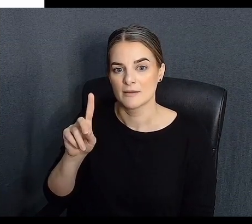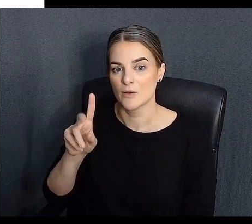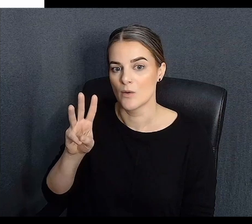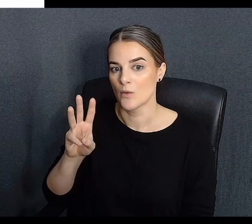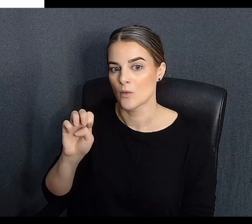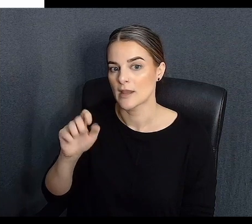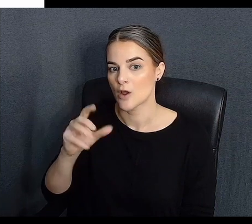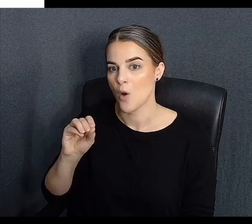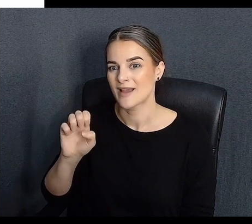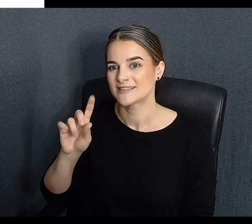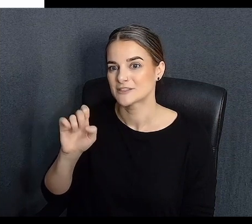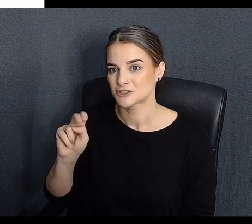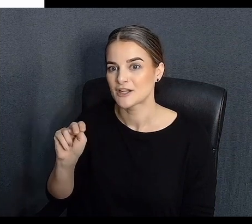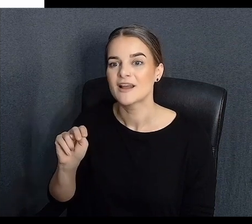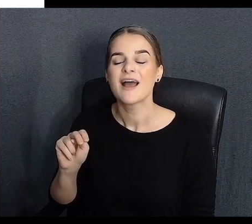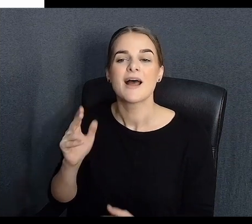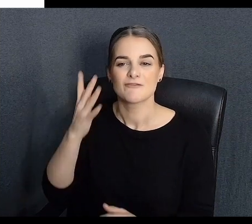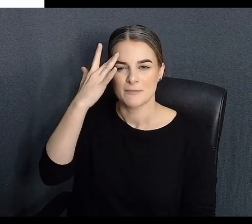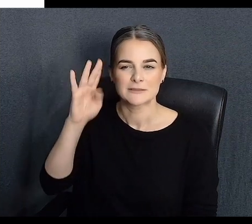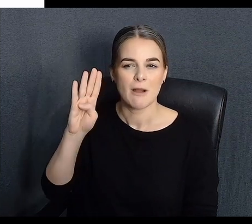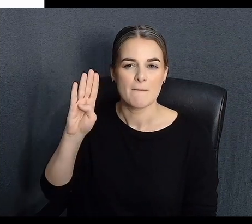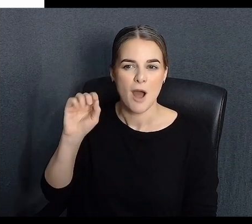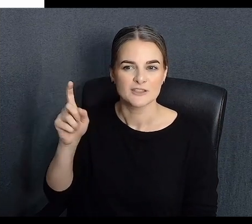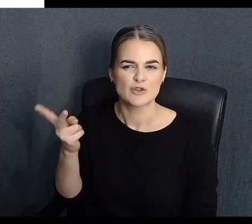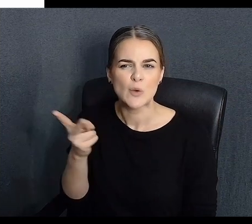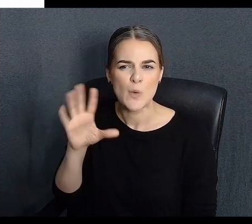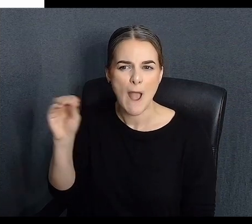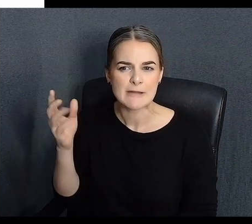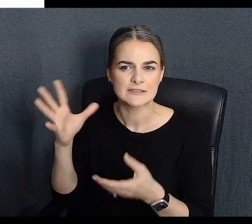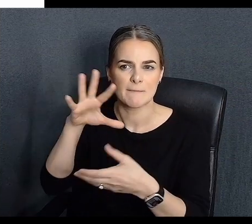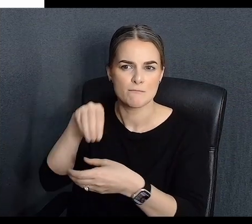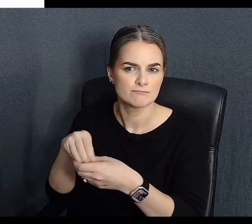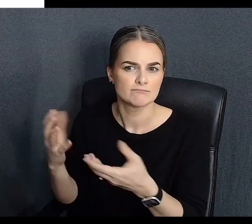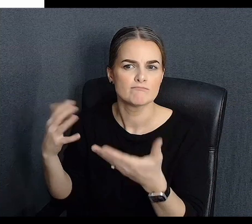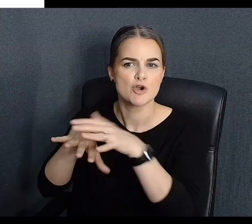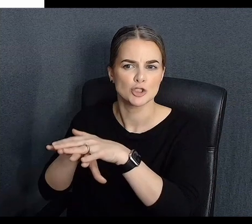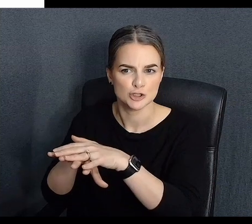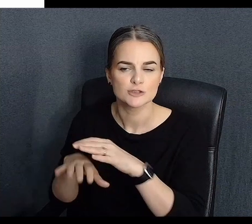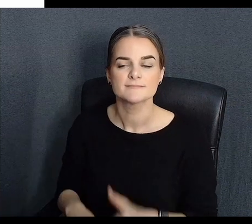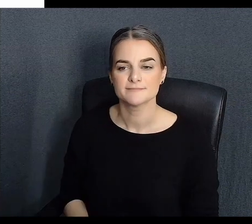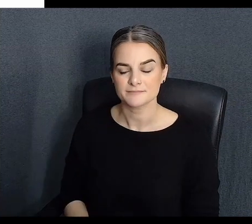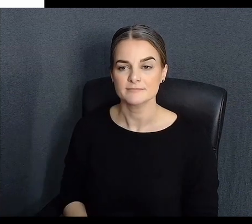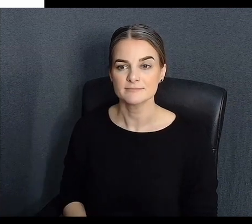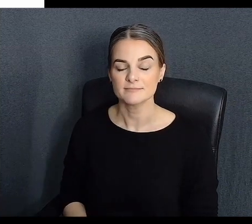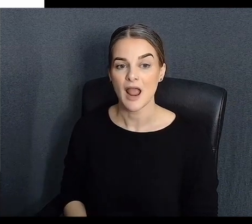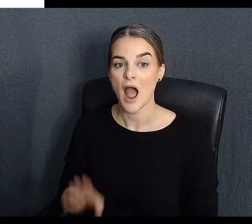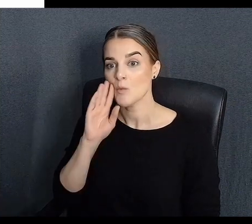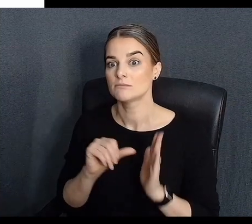now that those two companies have merged. One thing to reiterate here is that with the bundled iPads,